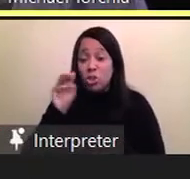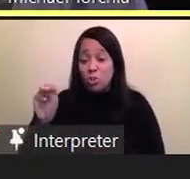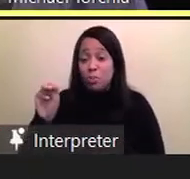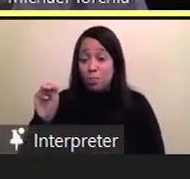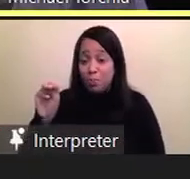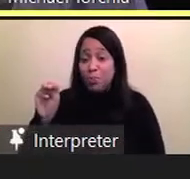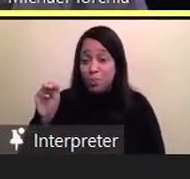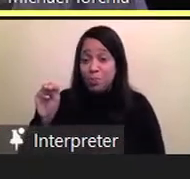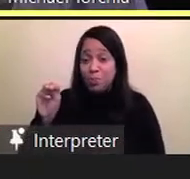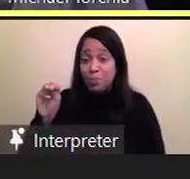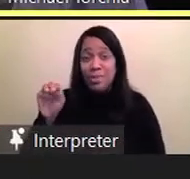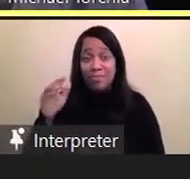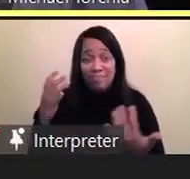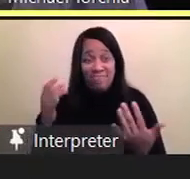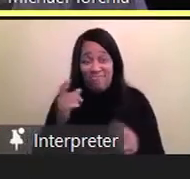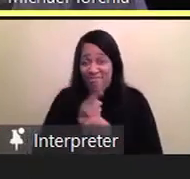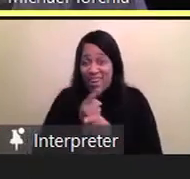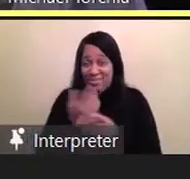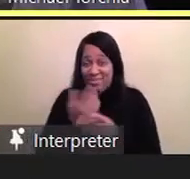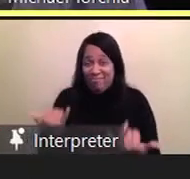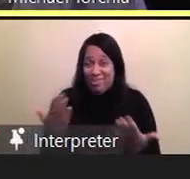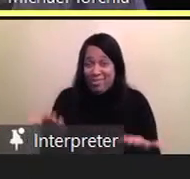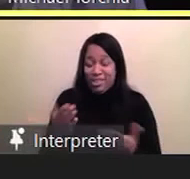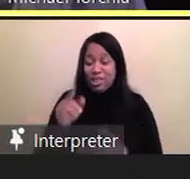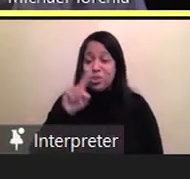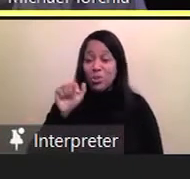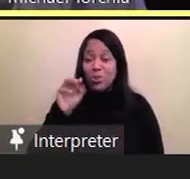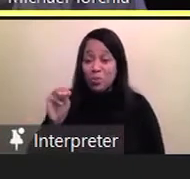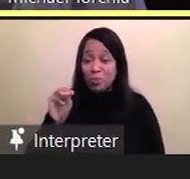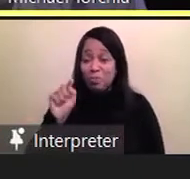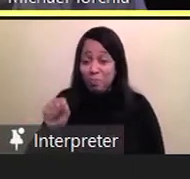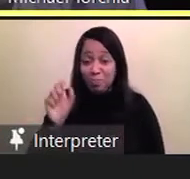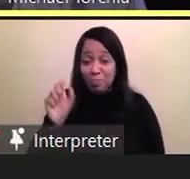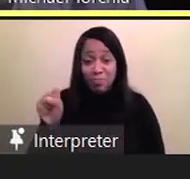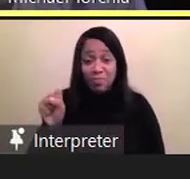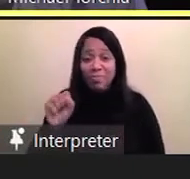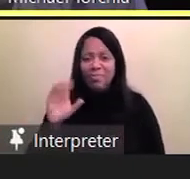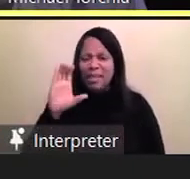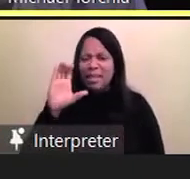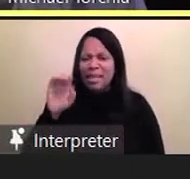we're on, the platform. And this case was filed about a month ago.